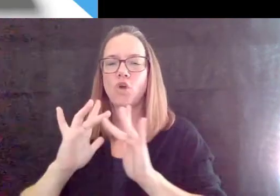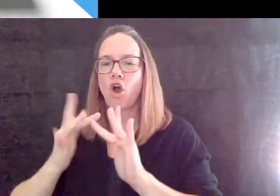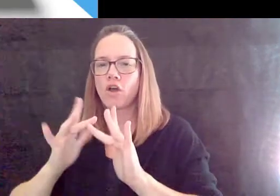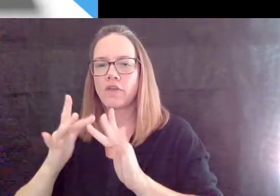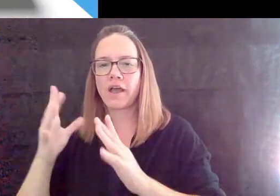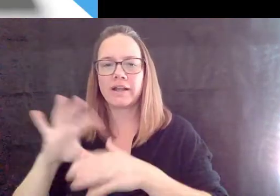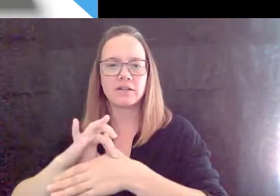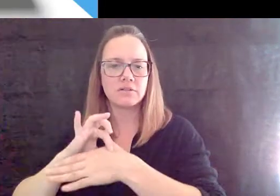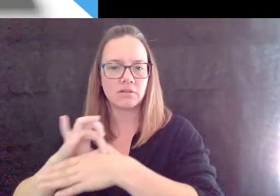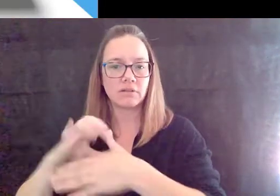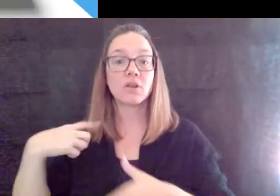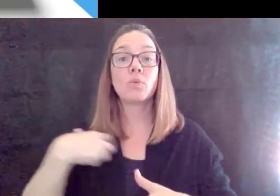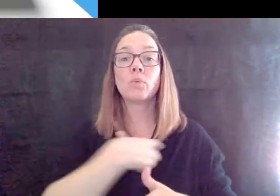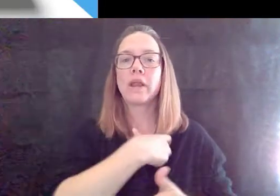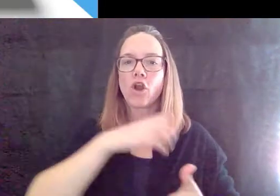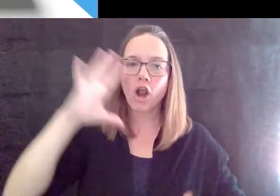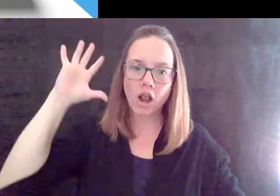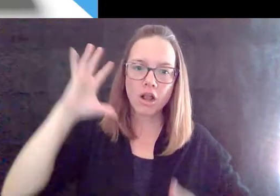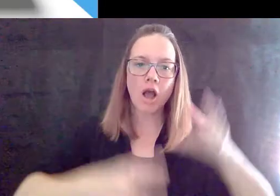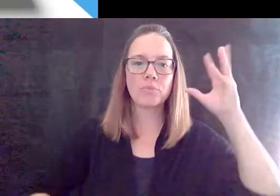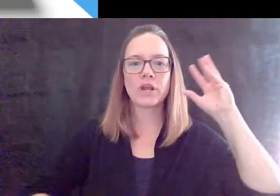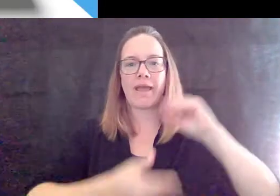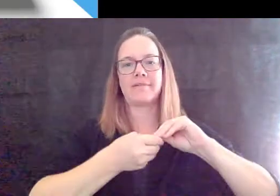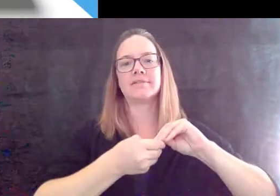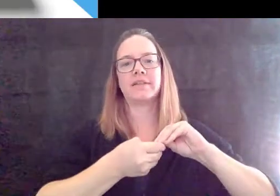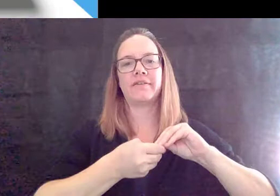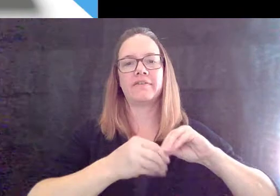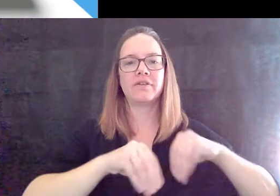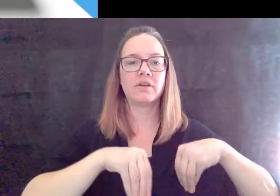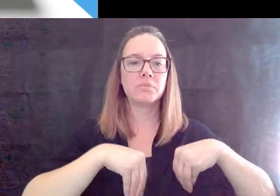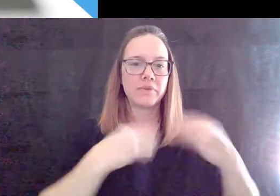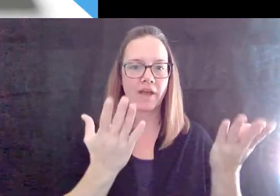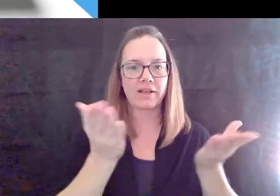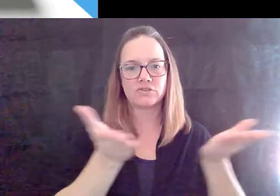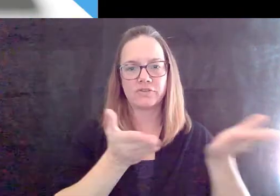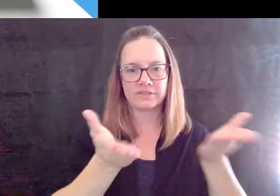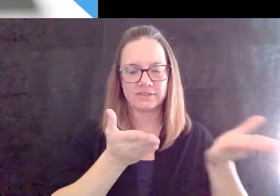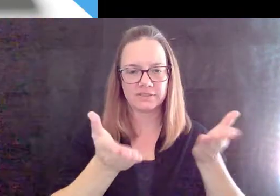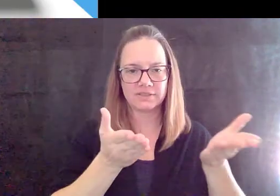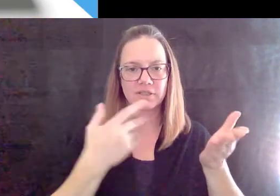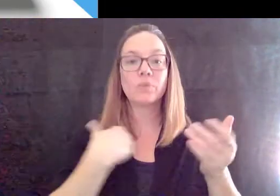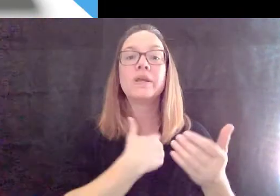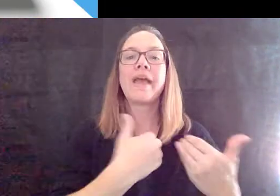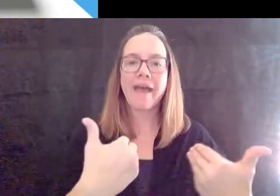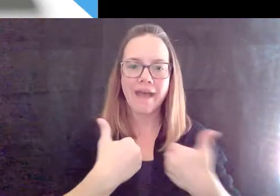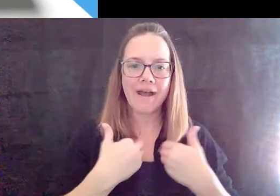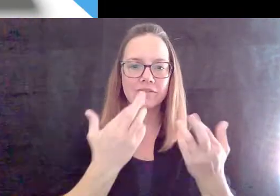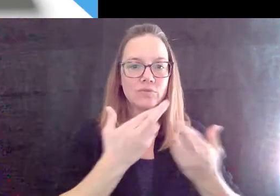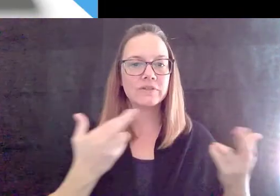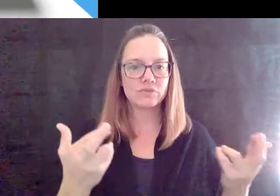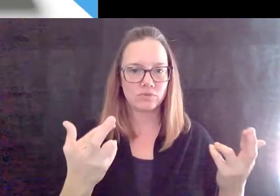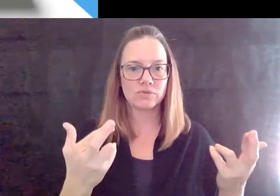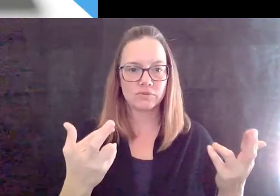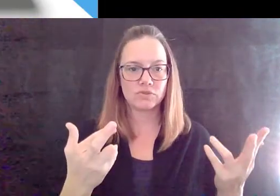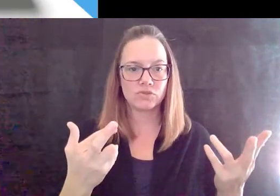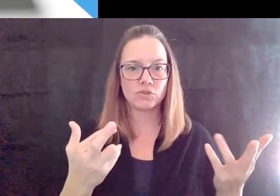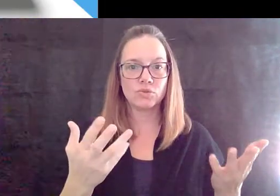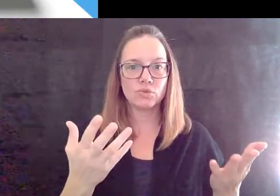is that we are a comprehensive solution provider, right. We have the resources to catch people